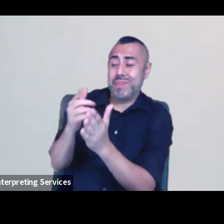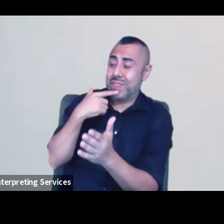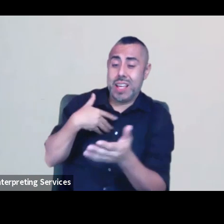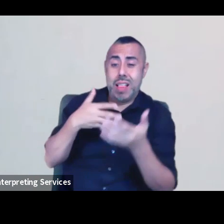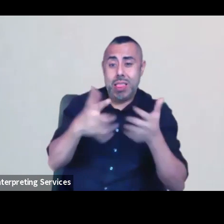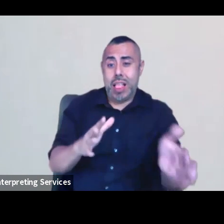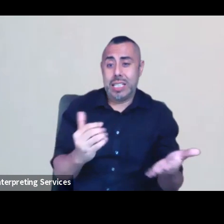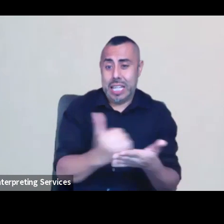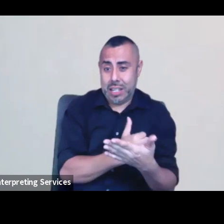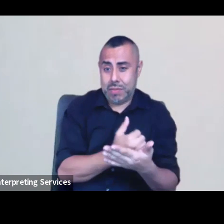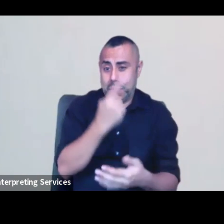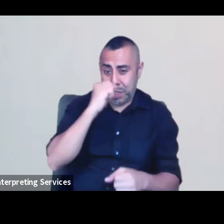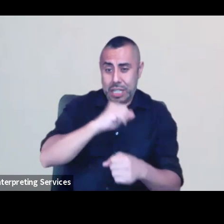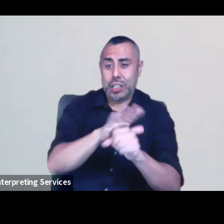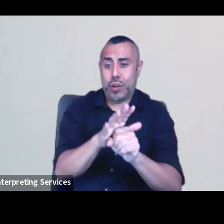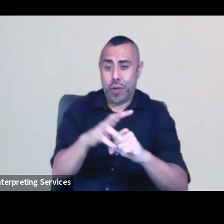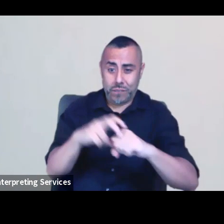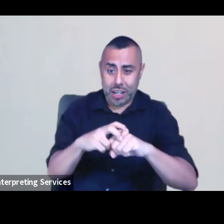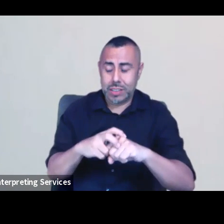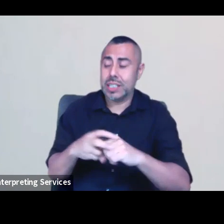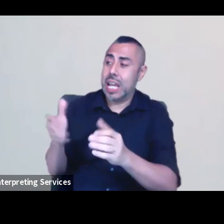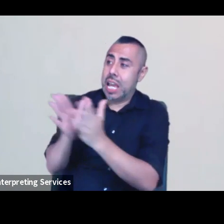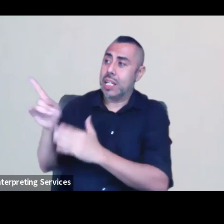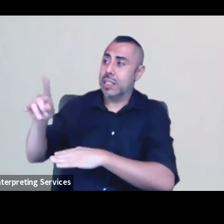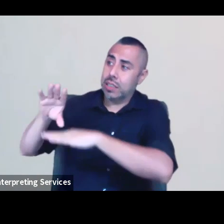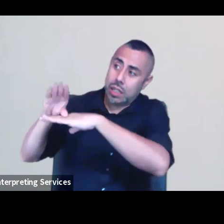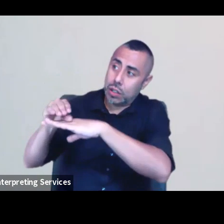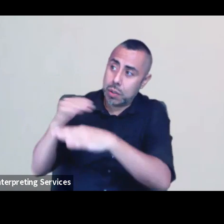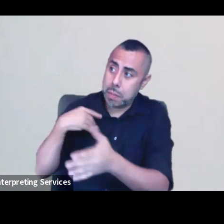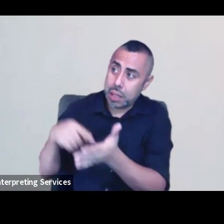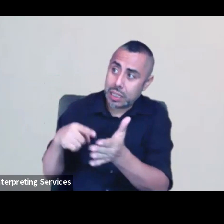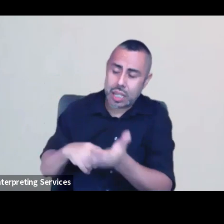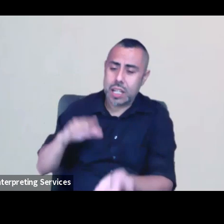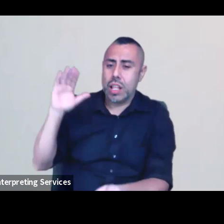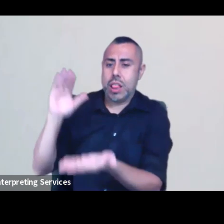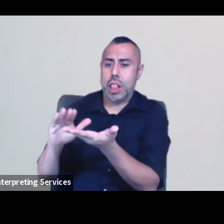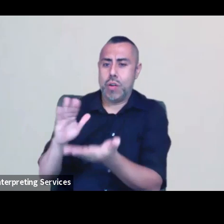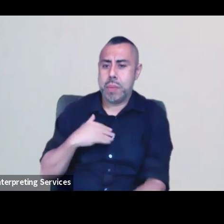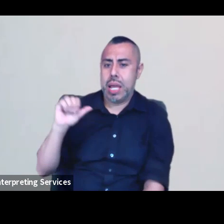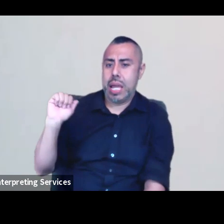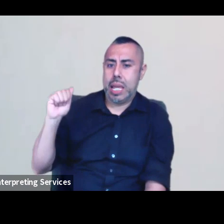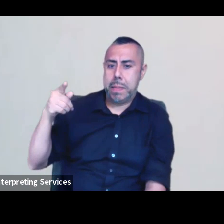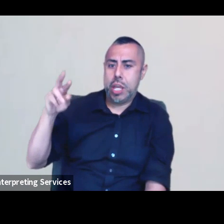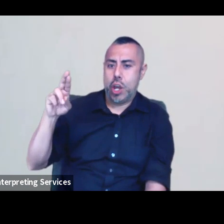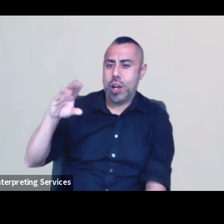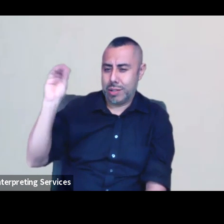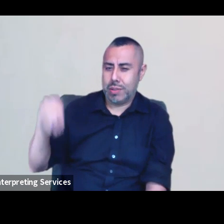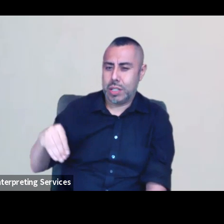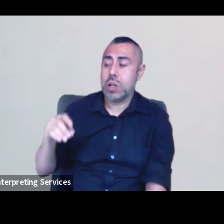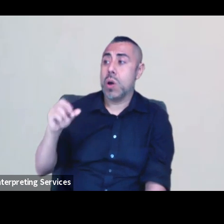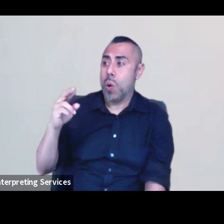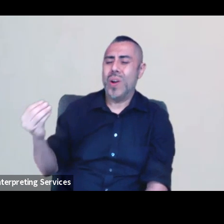lower your APR, or give you other relief. I would love to schedule a future conversation